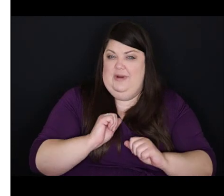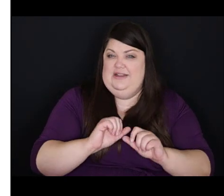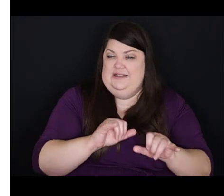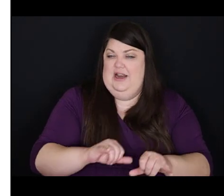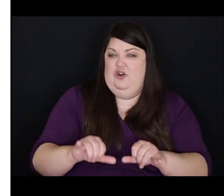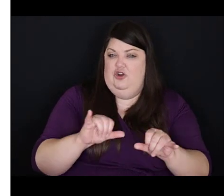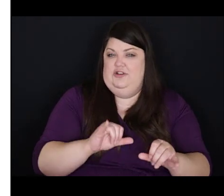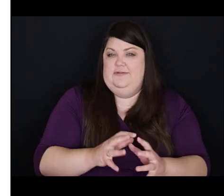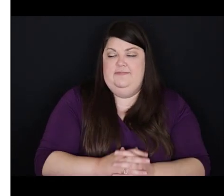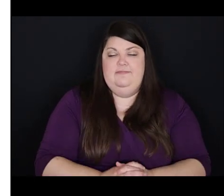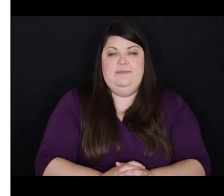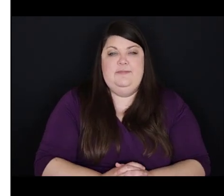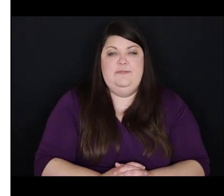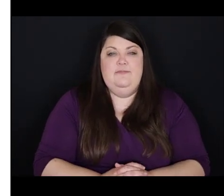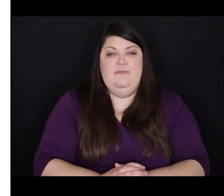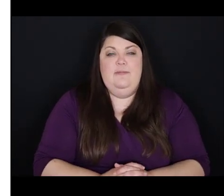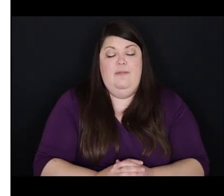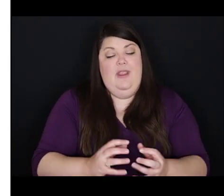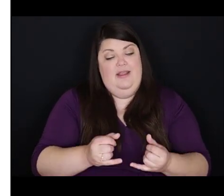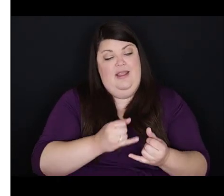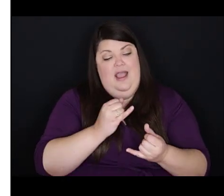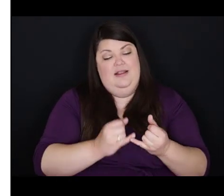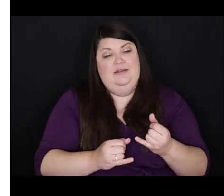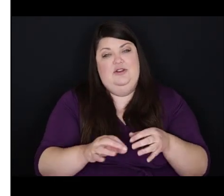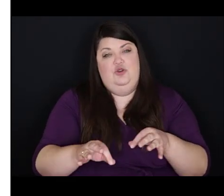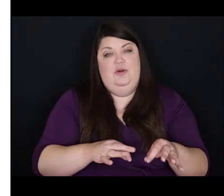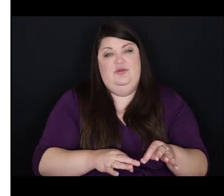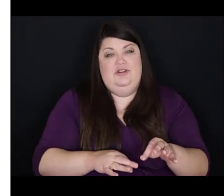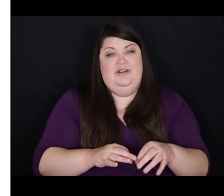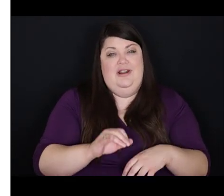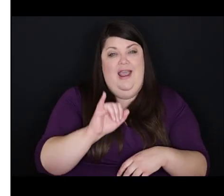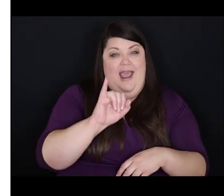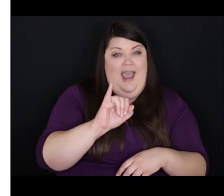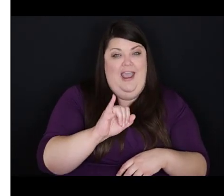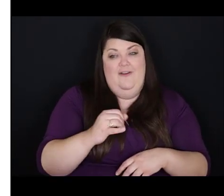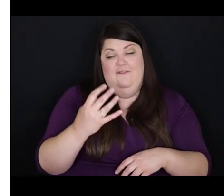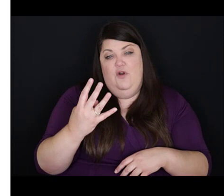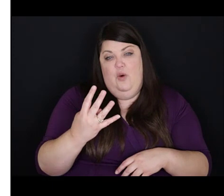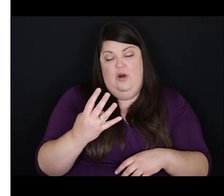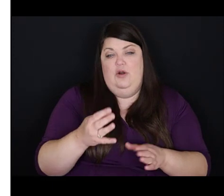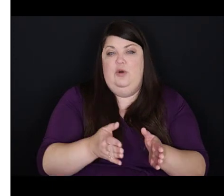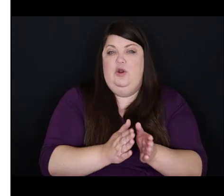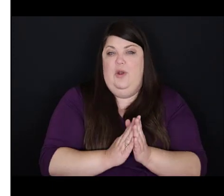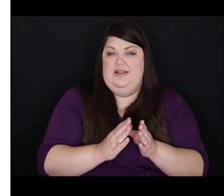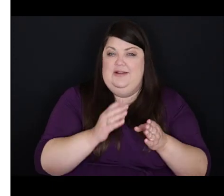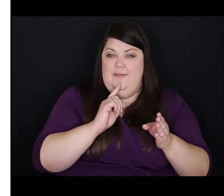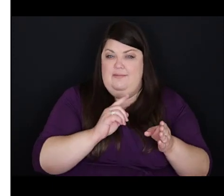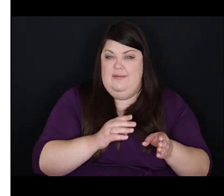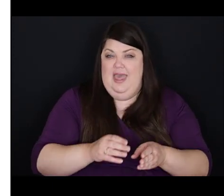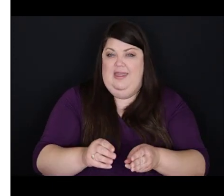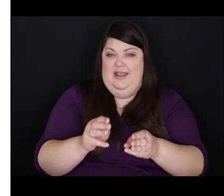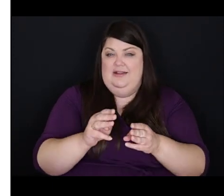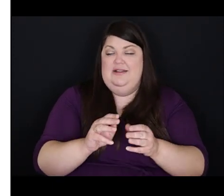Lastly, Description (i) number (4), requests the methods VR agencies use to ensure personnel